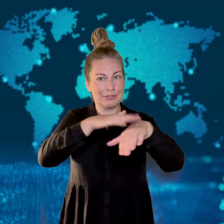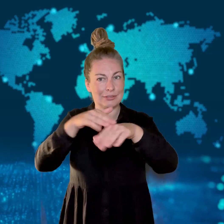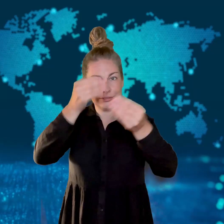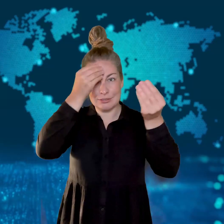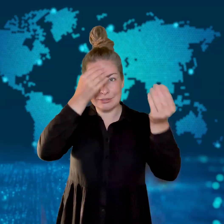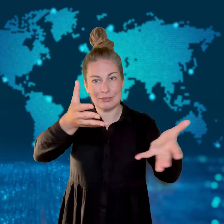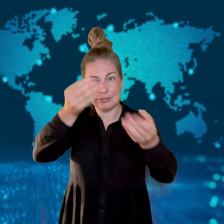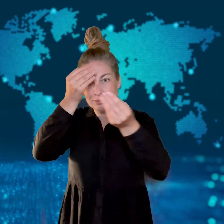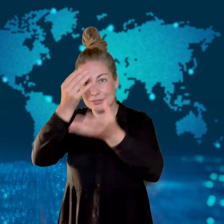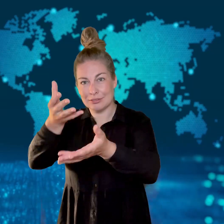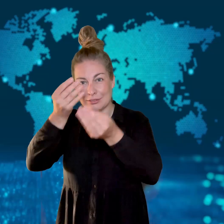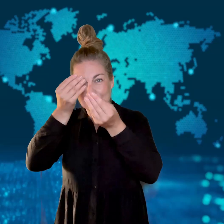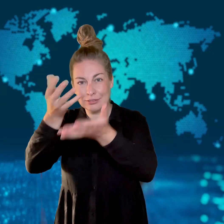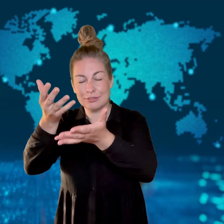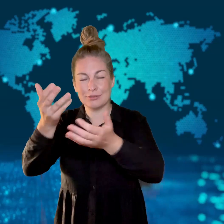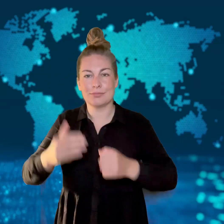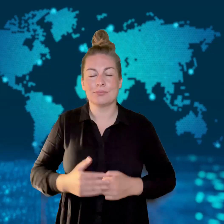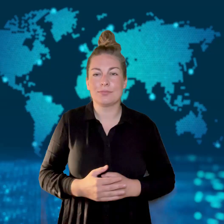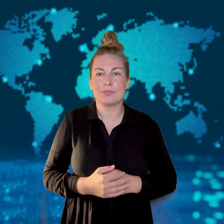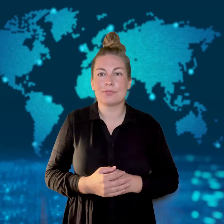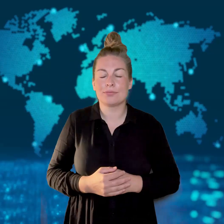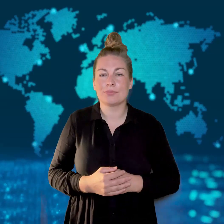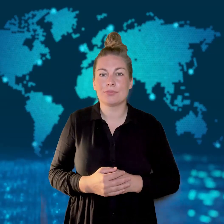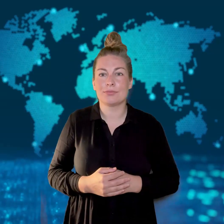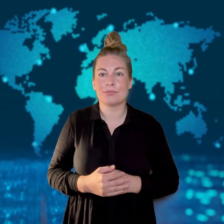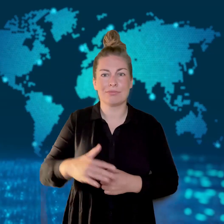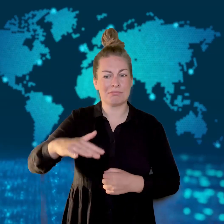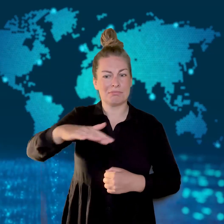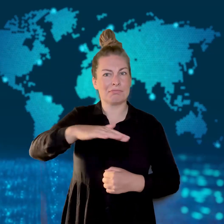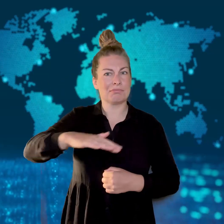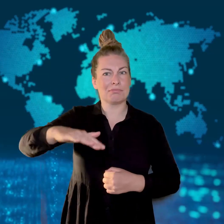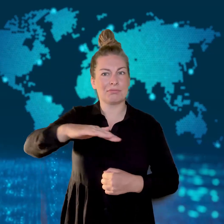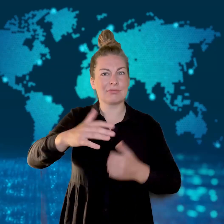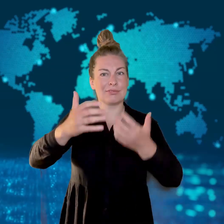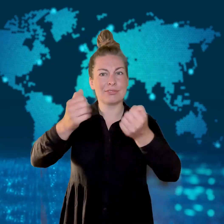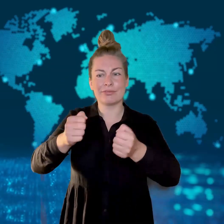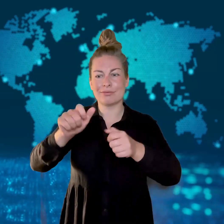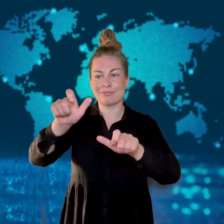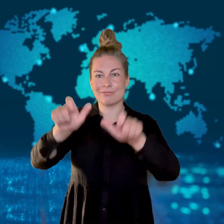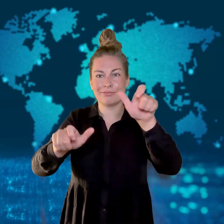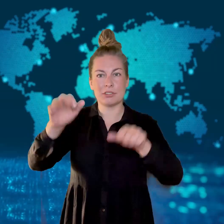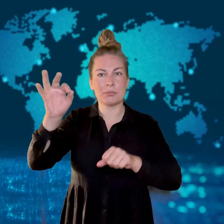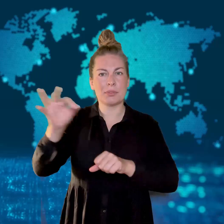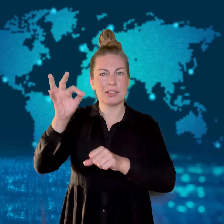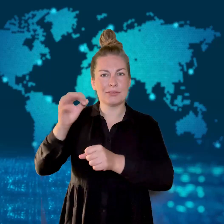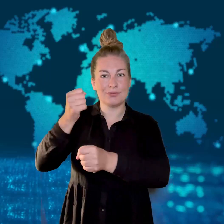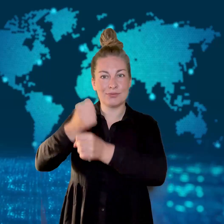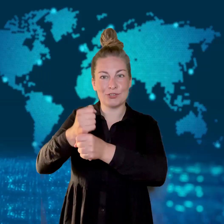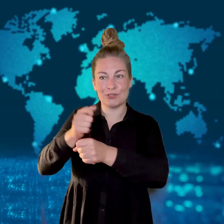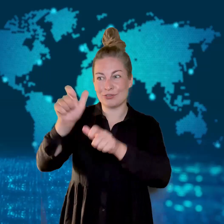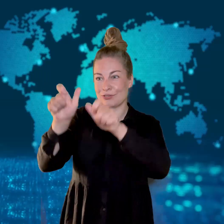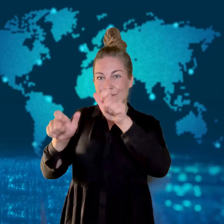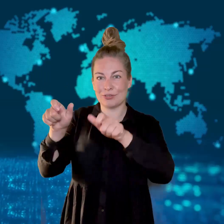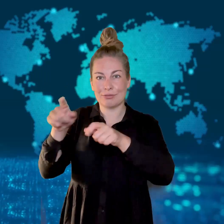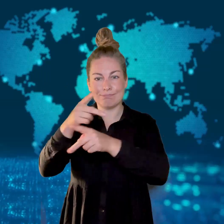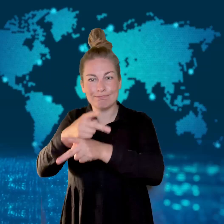People in vehicles were warned of the bees.